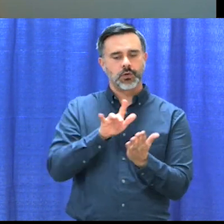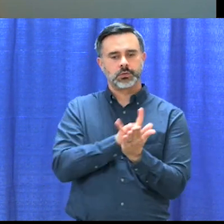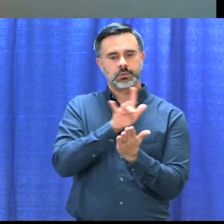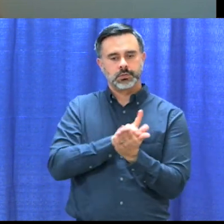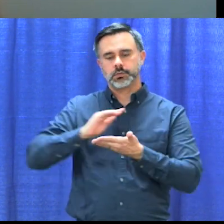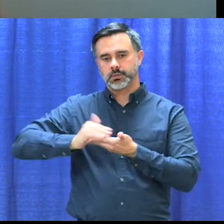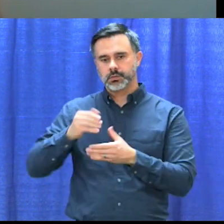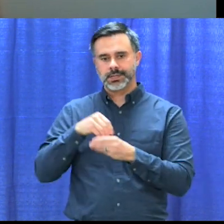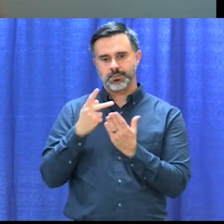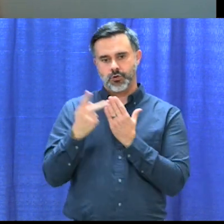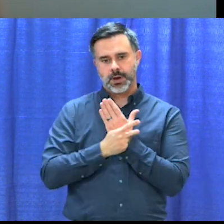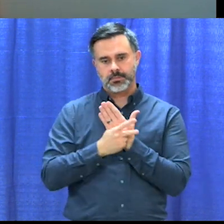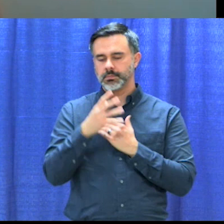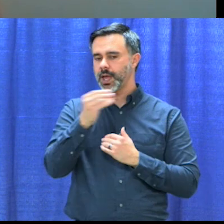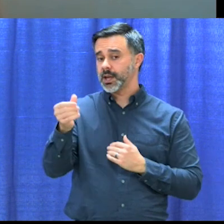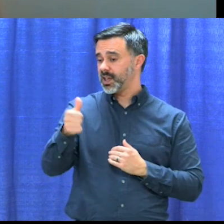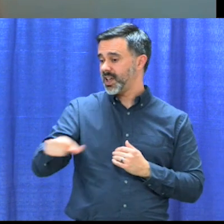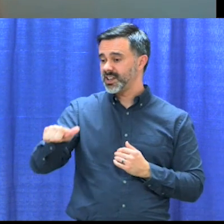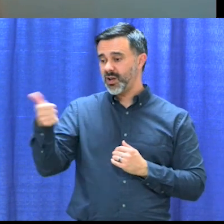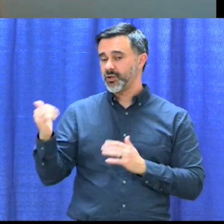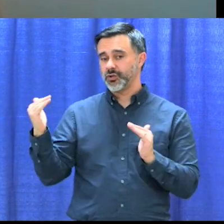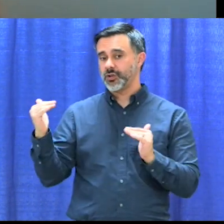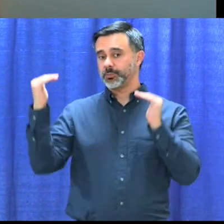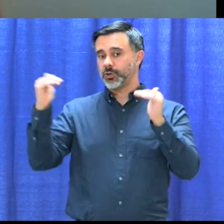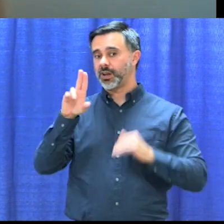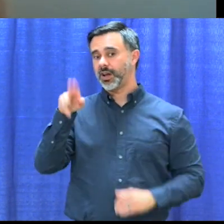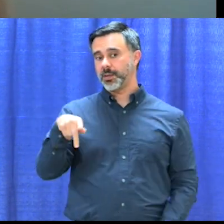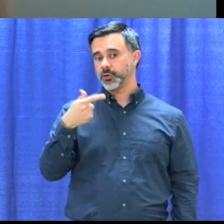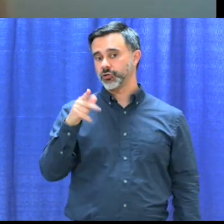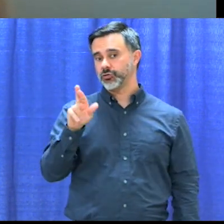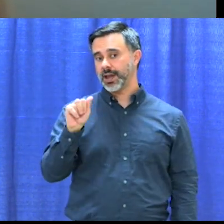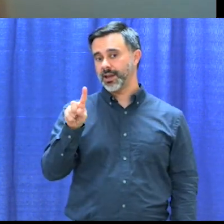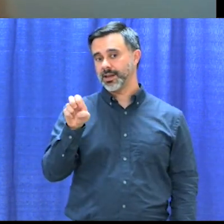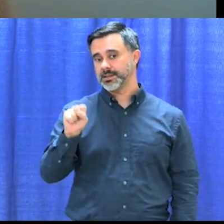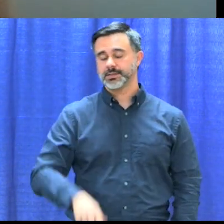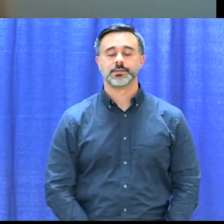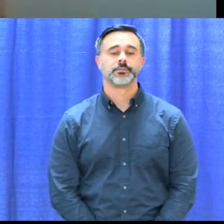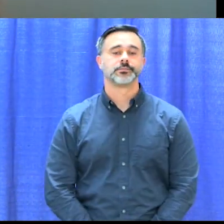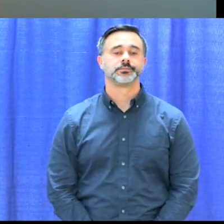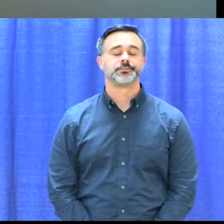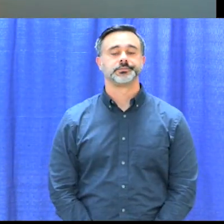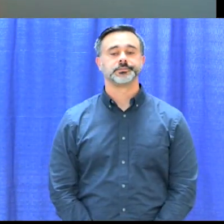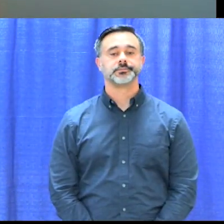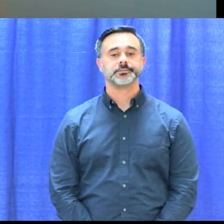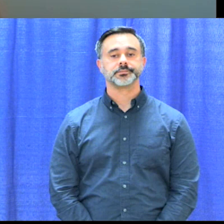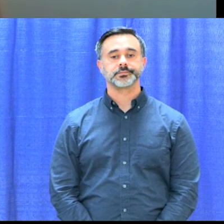as well as any upgrades.